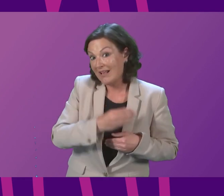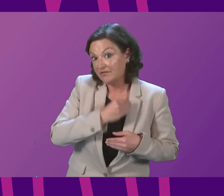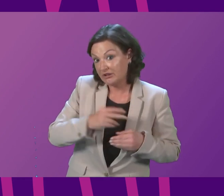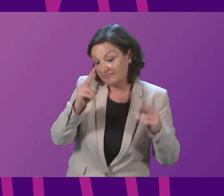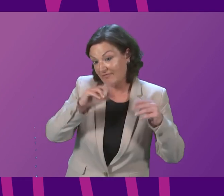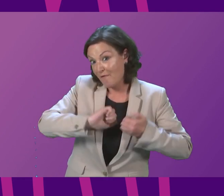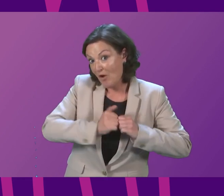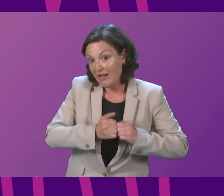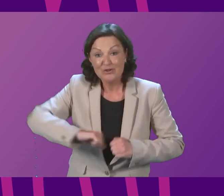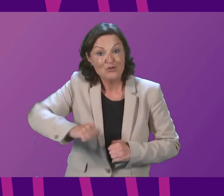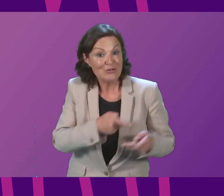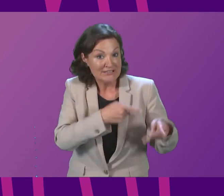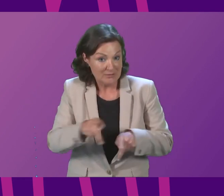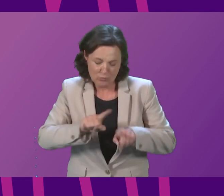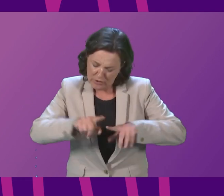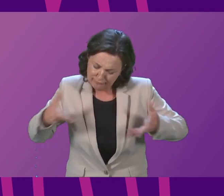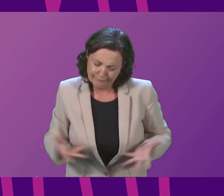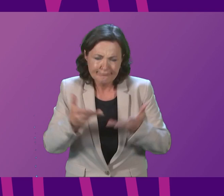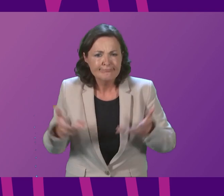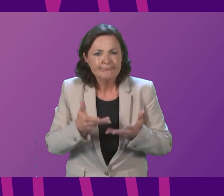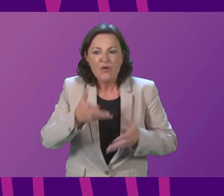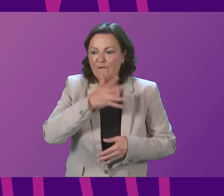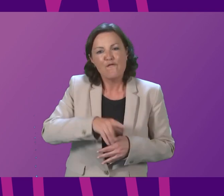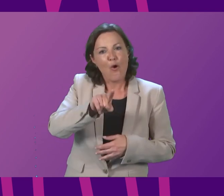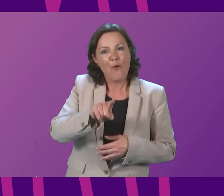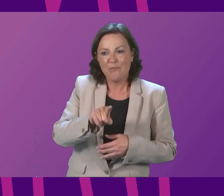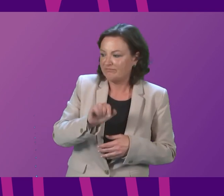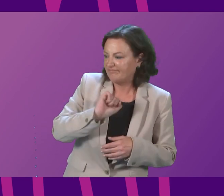Work continues to promote and expand the scheme from commercial premises including shops and